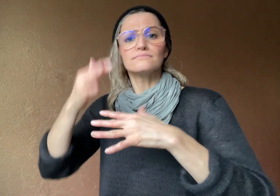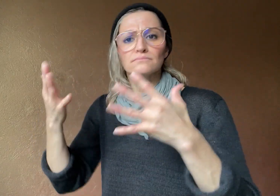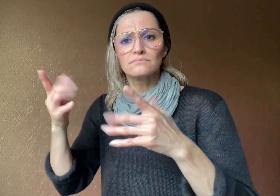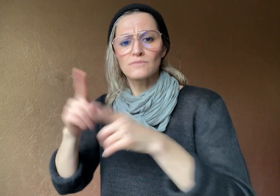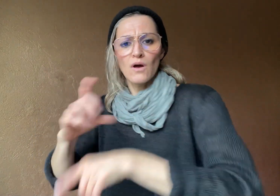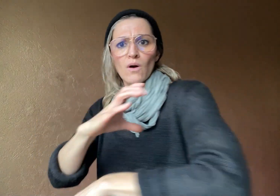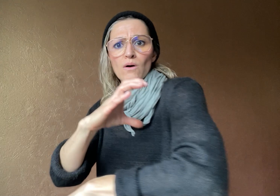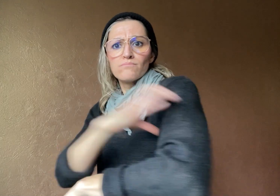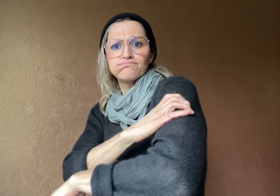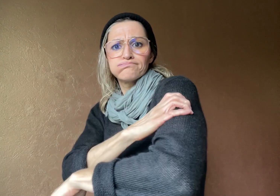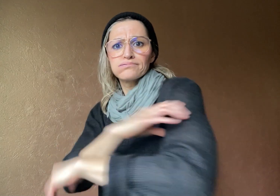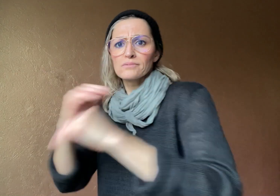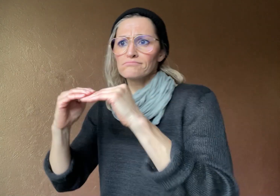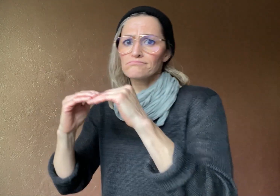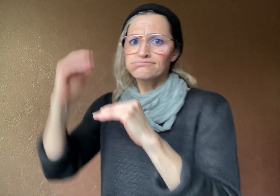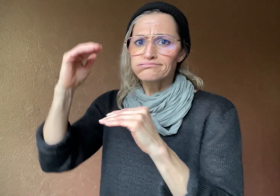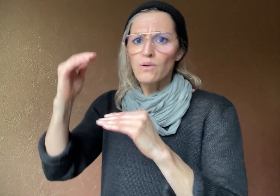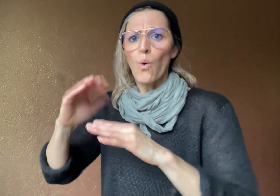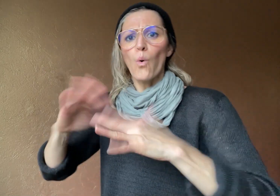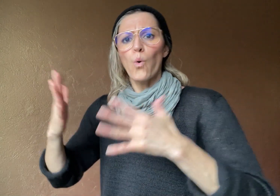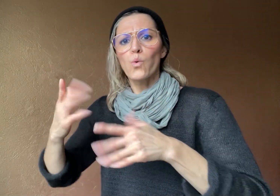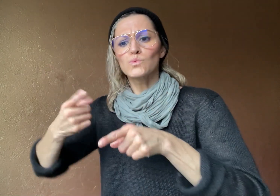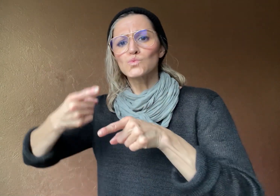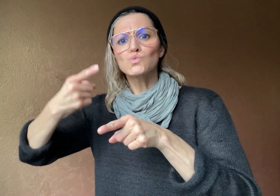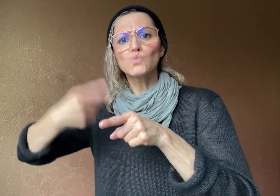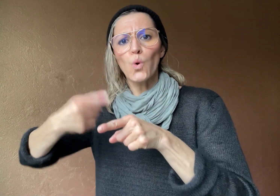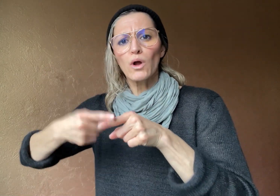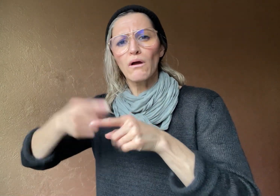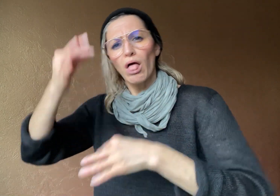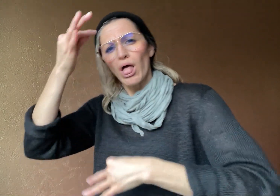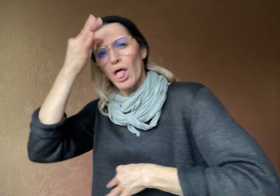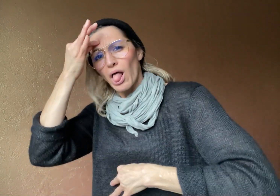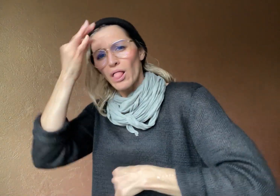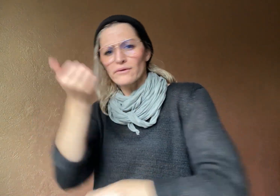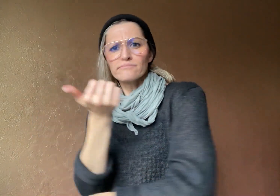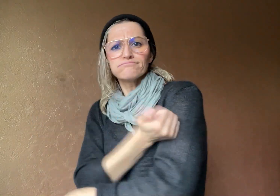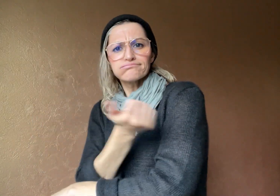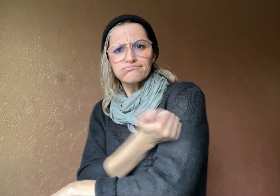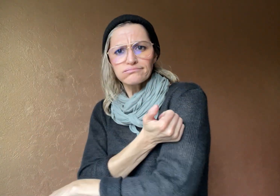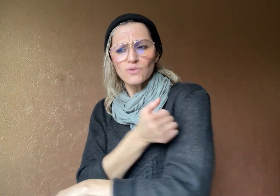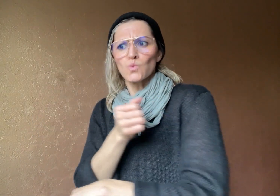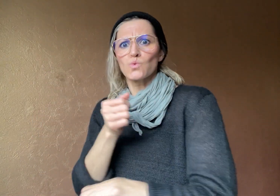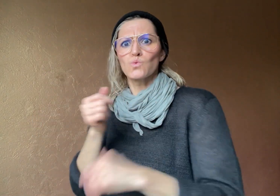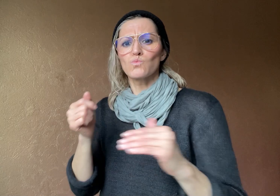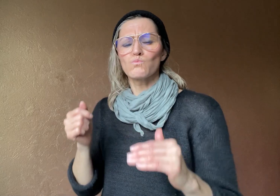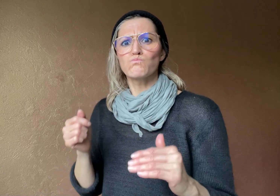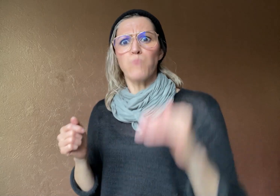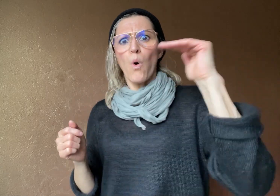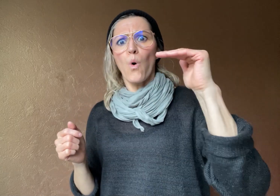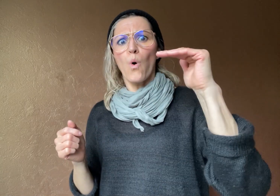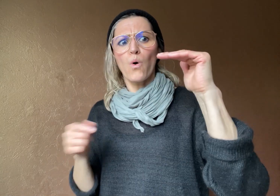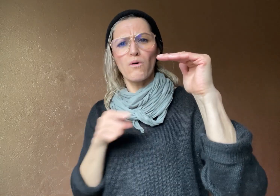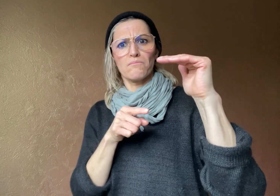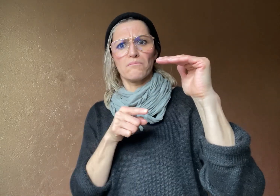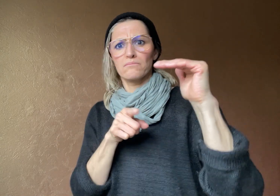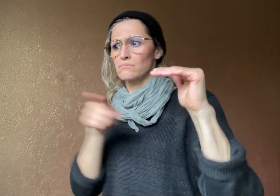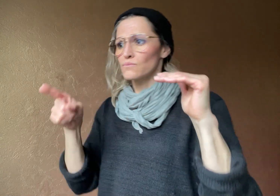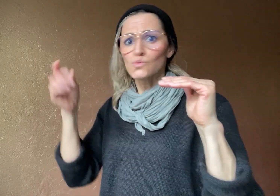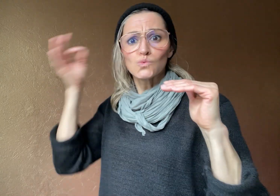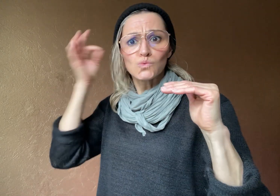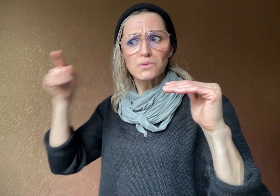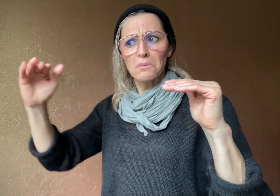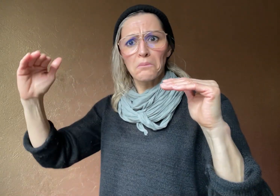twice more likely to have high blood pressure and diabetes